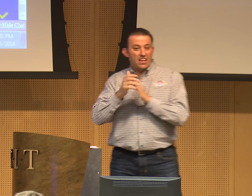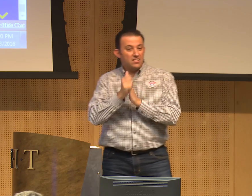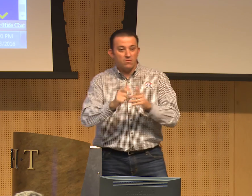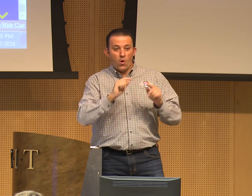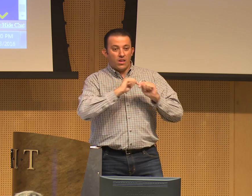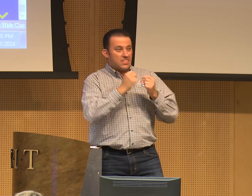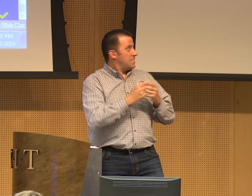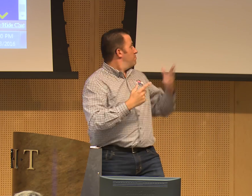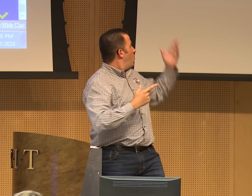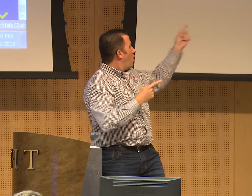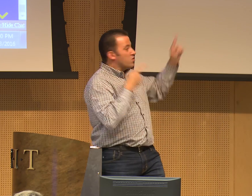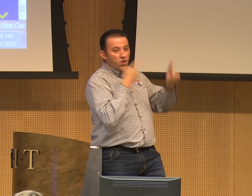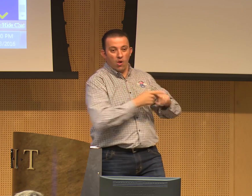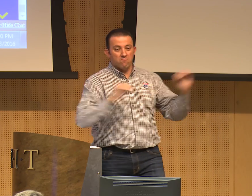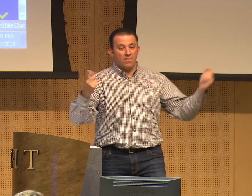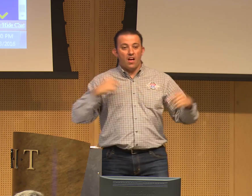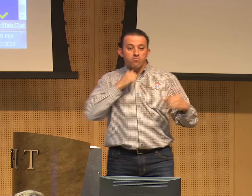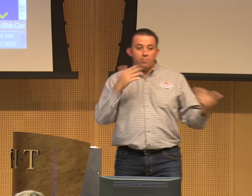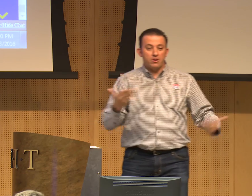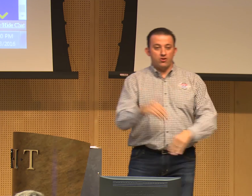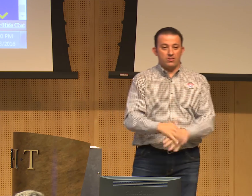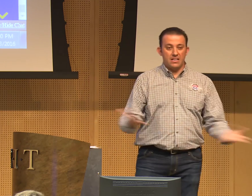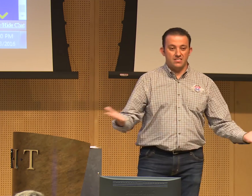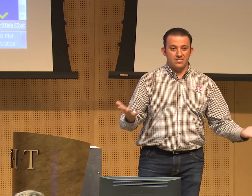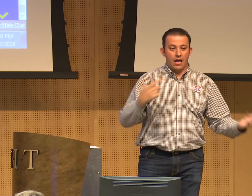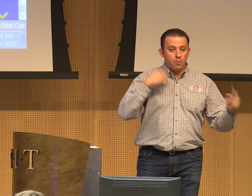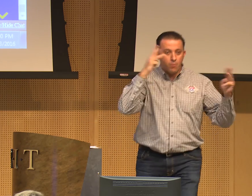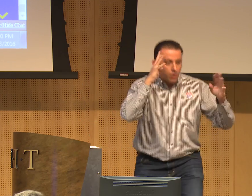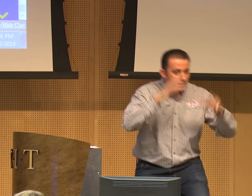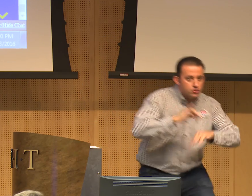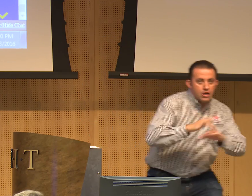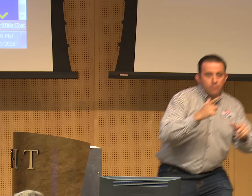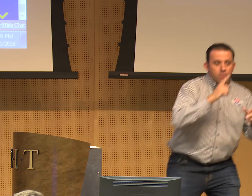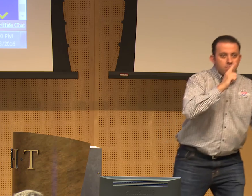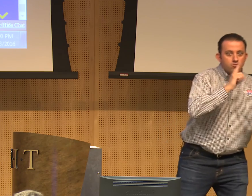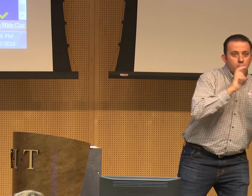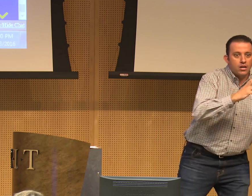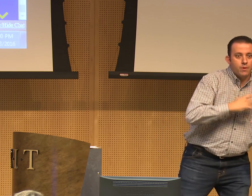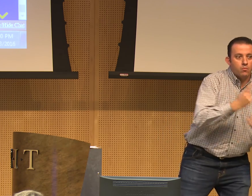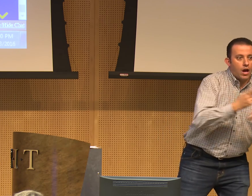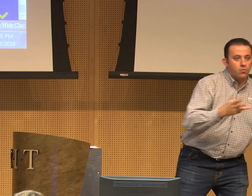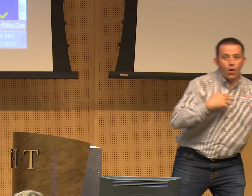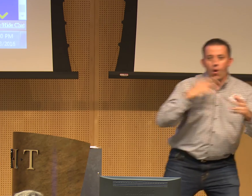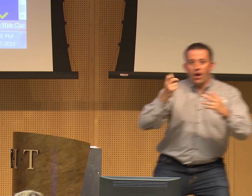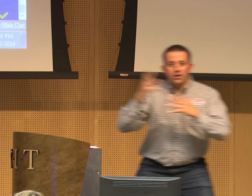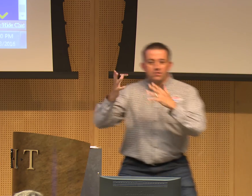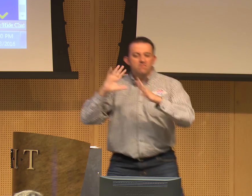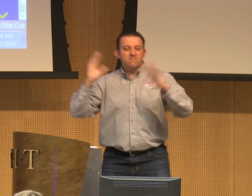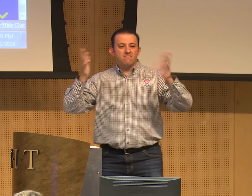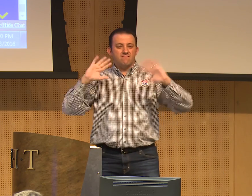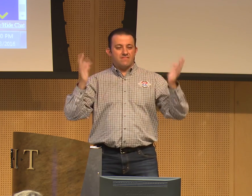If I couldn't leave my team to manage the business when I'm out, I couldn't be here. If I didn't trust them--